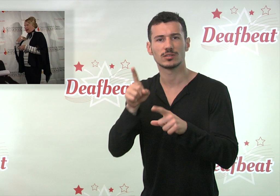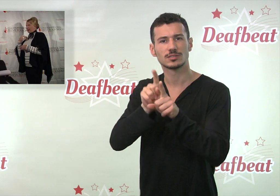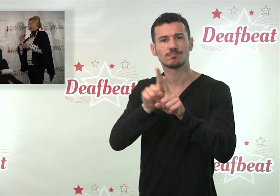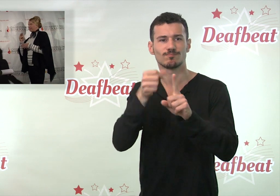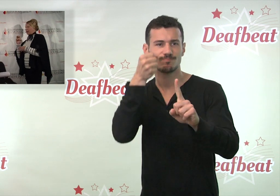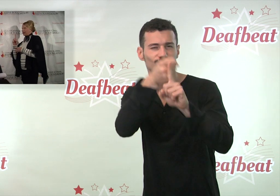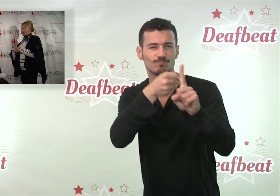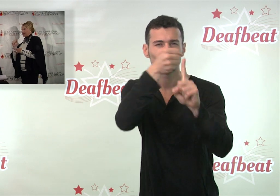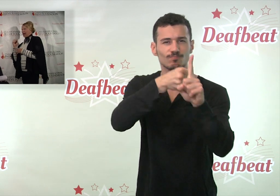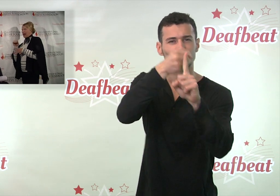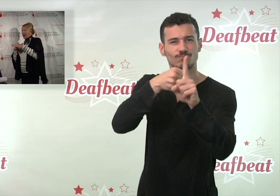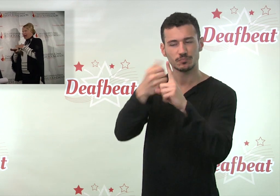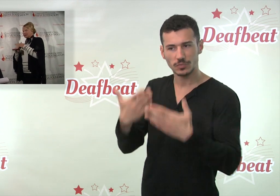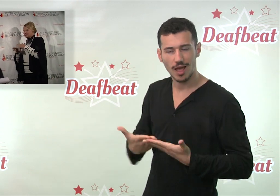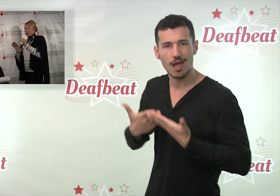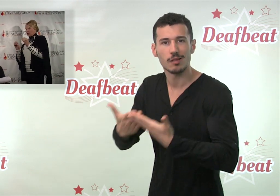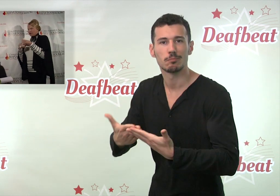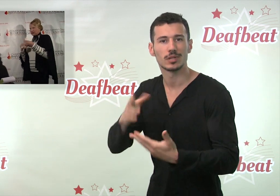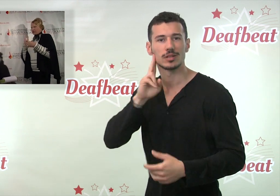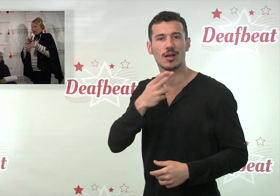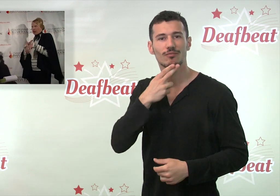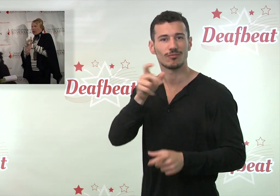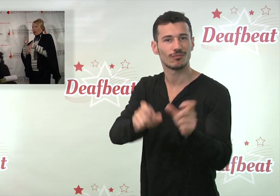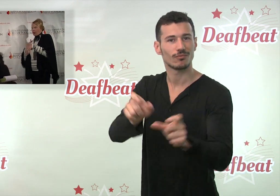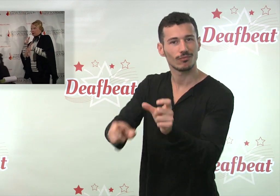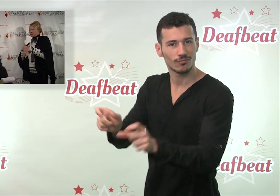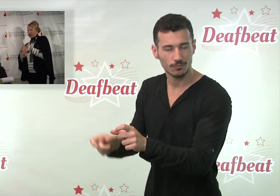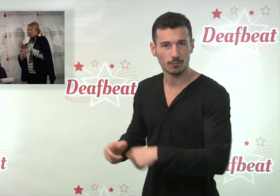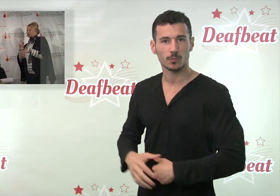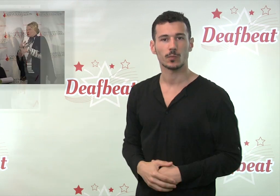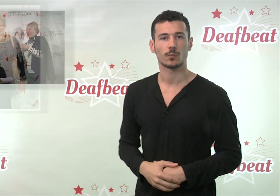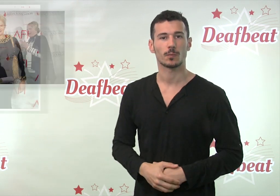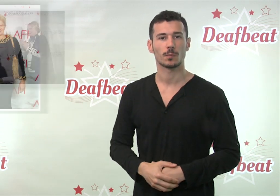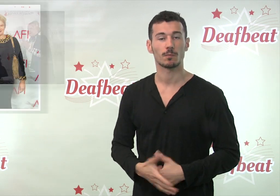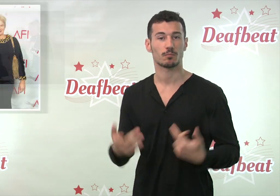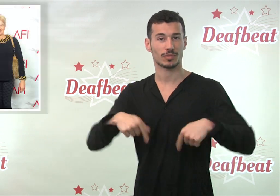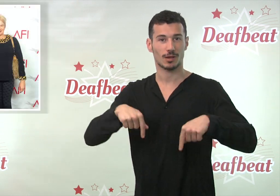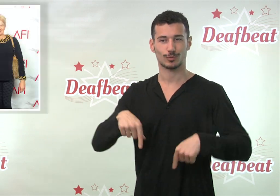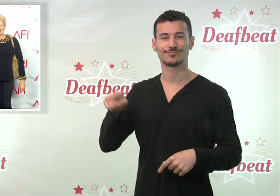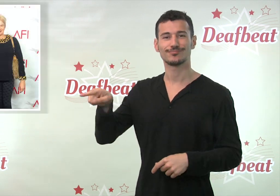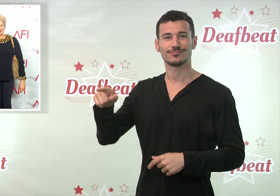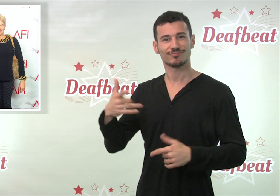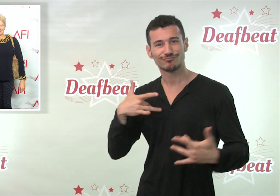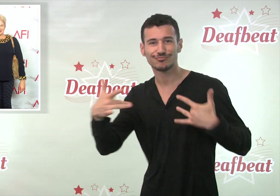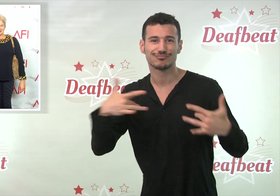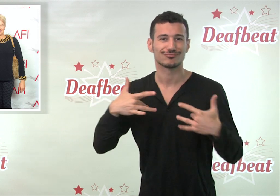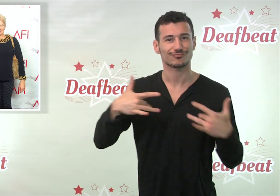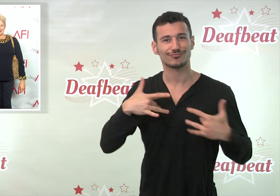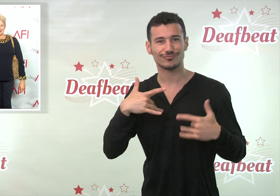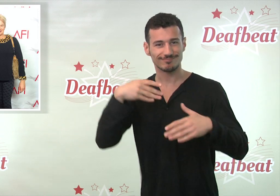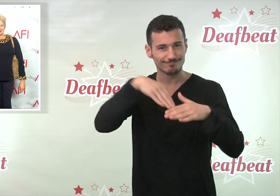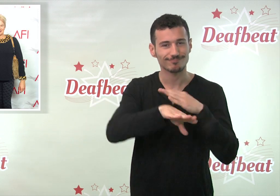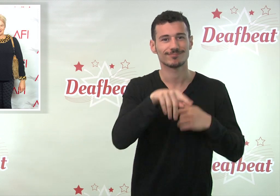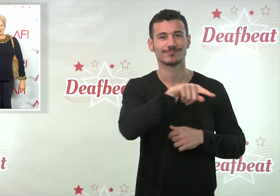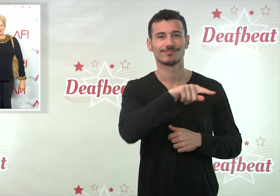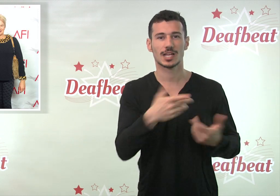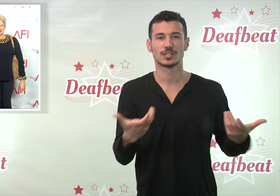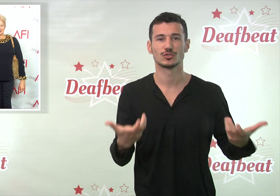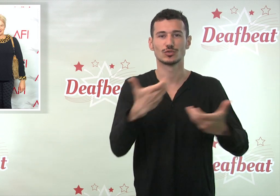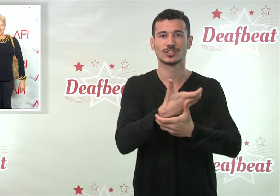she always was a strong advocate for the Deaf people. She has appeared